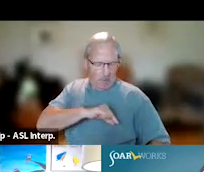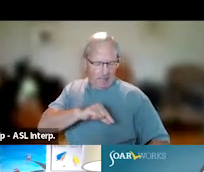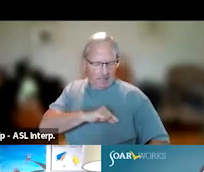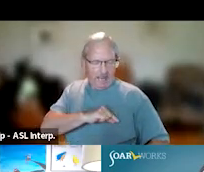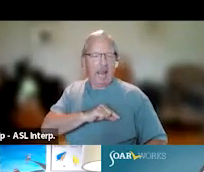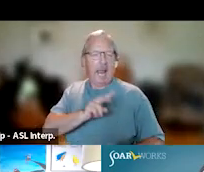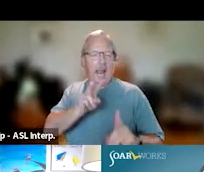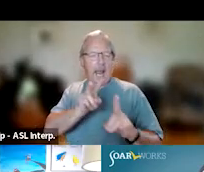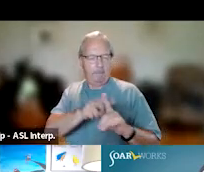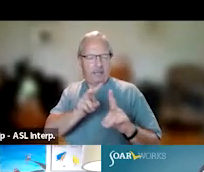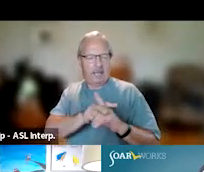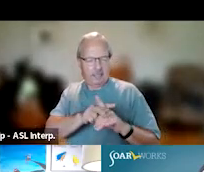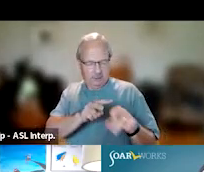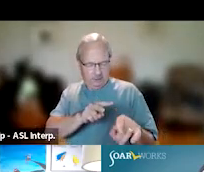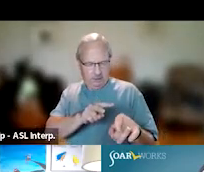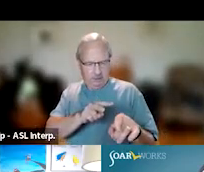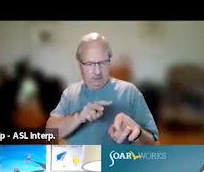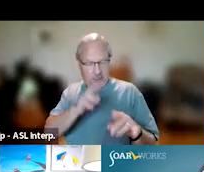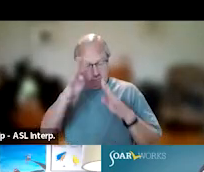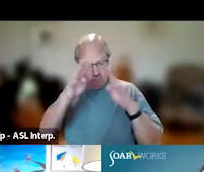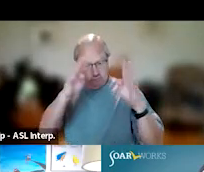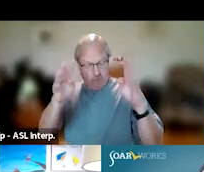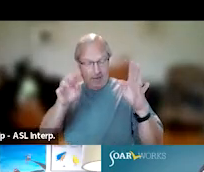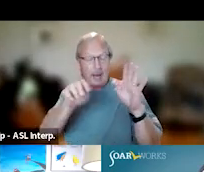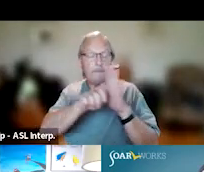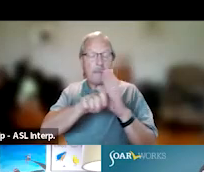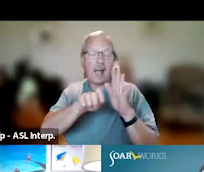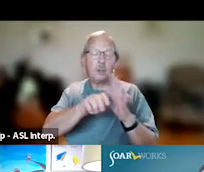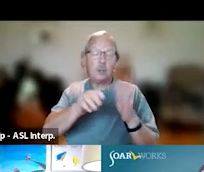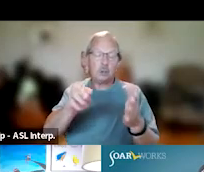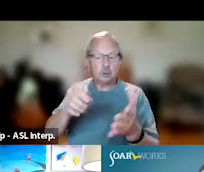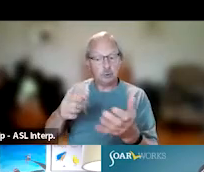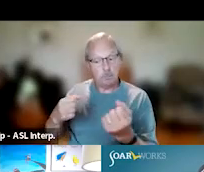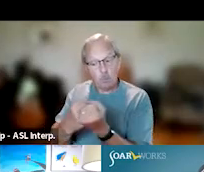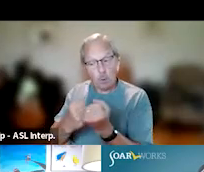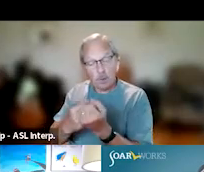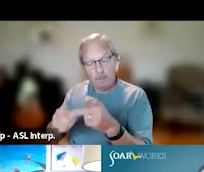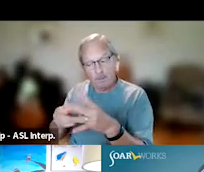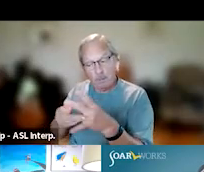It created a model of supporting people through the disability application process